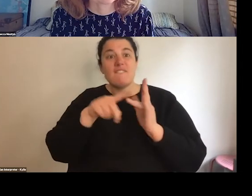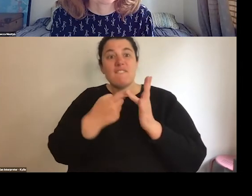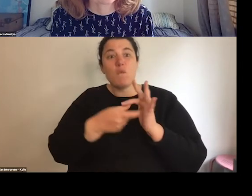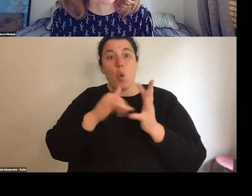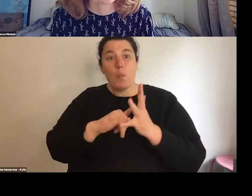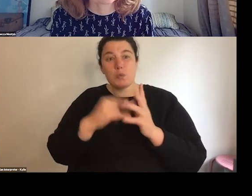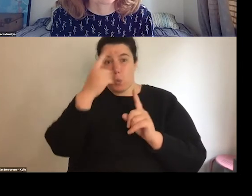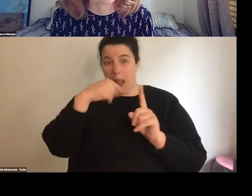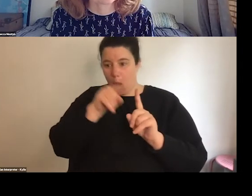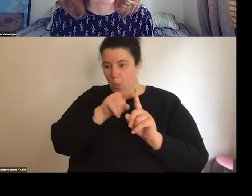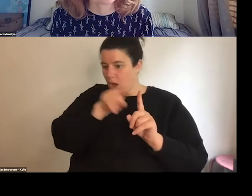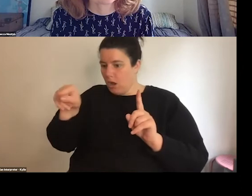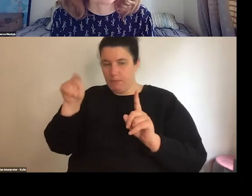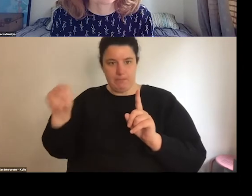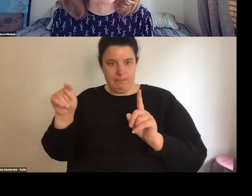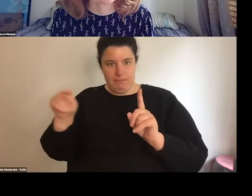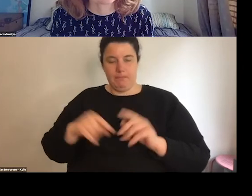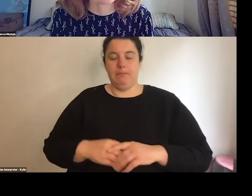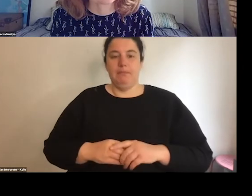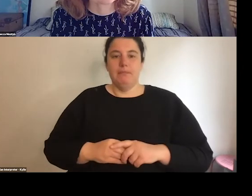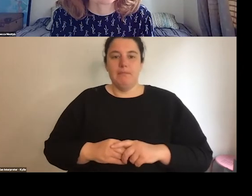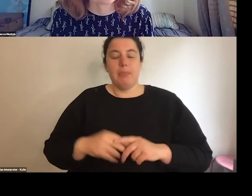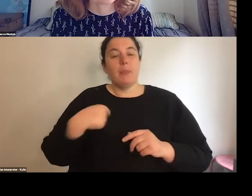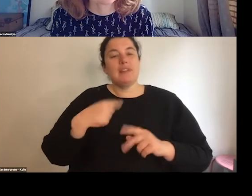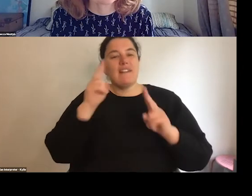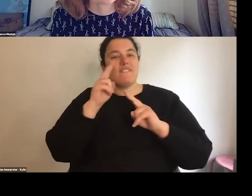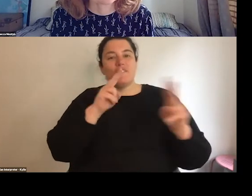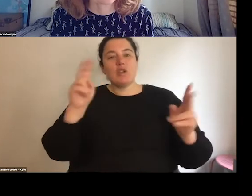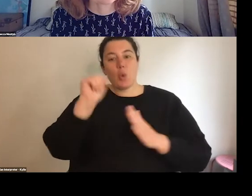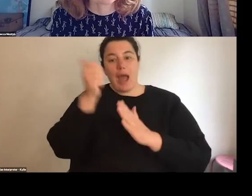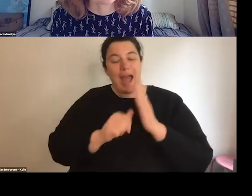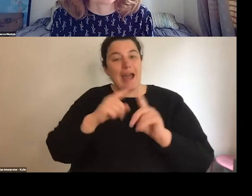Our program, we ran visual arts and creative arts workshops out there